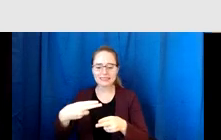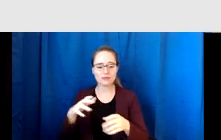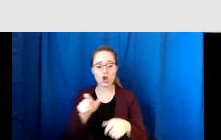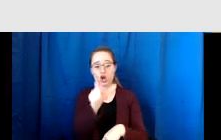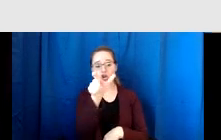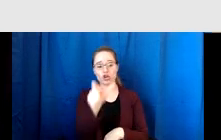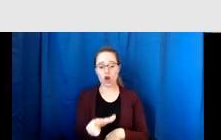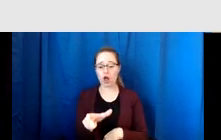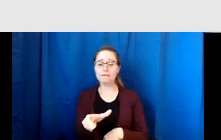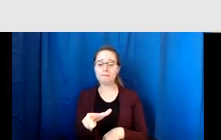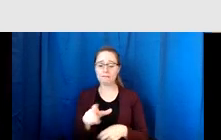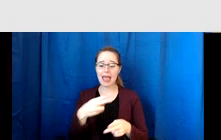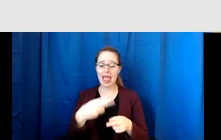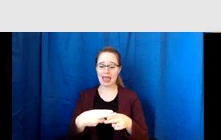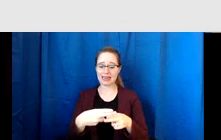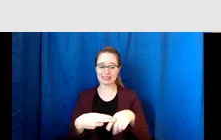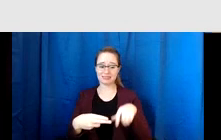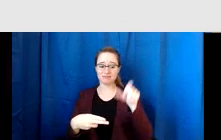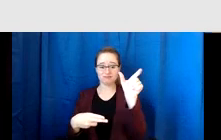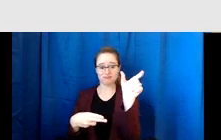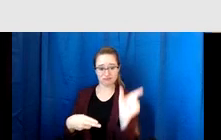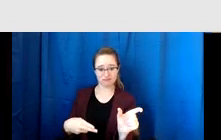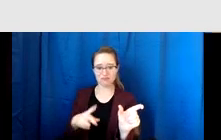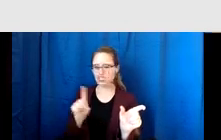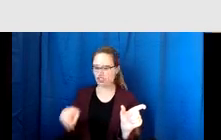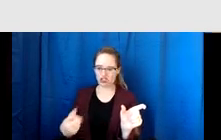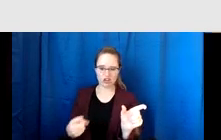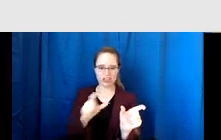over a column that consist strictly of row headings.